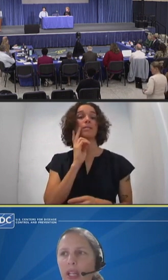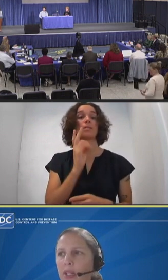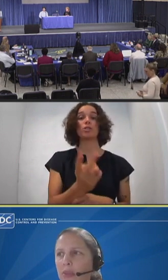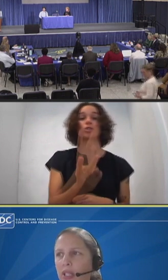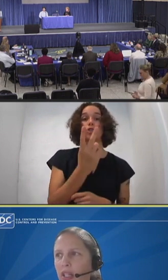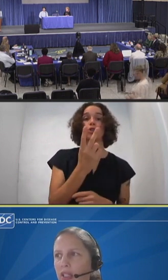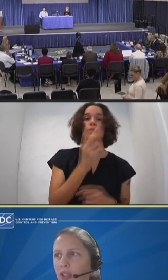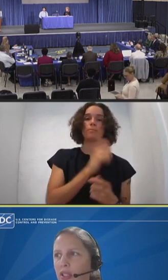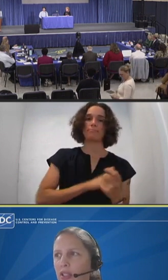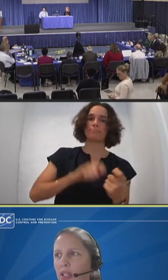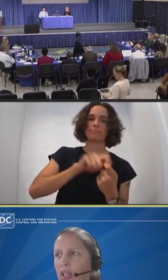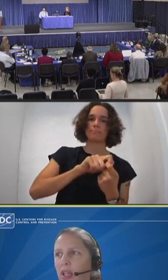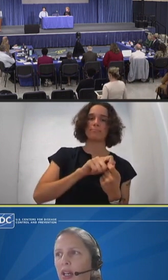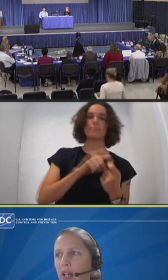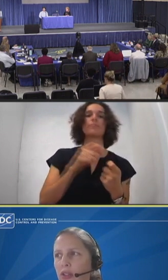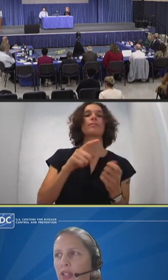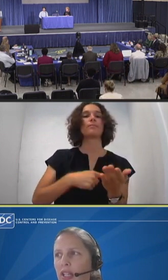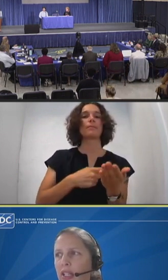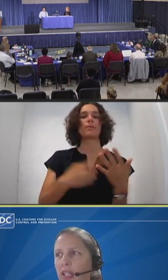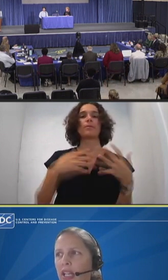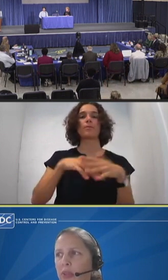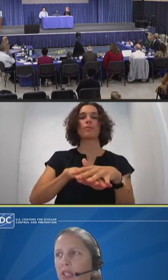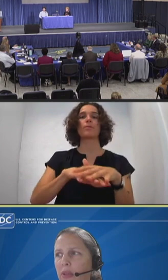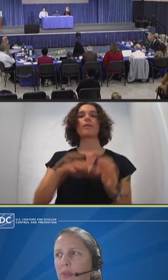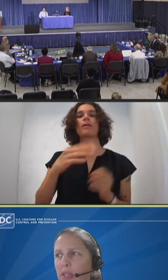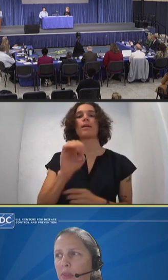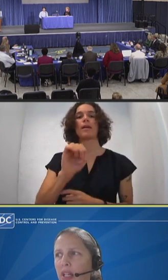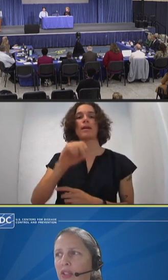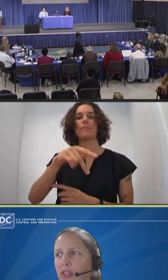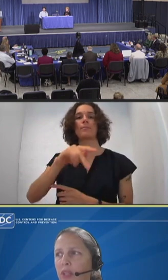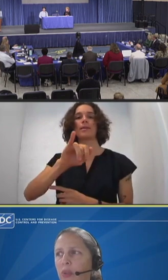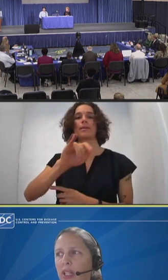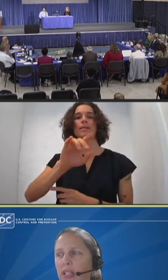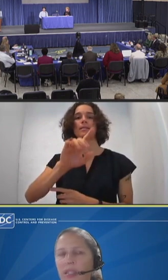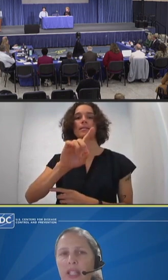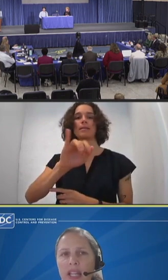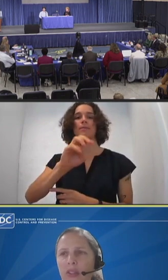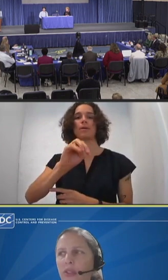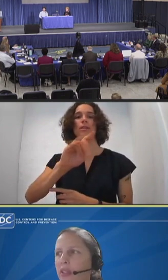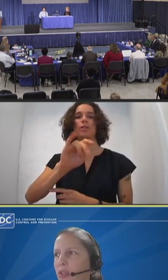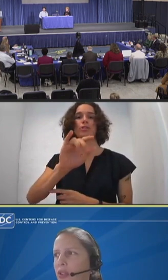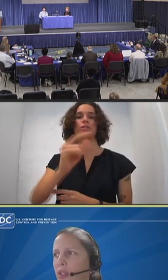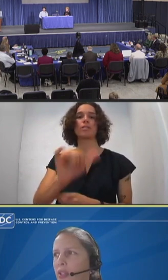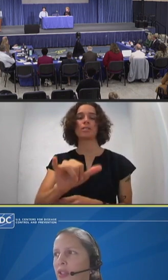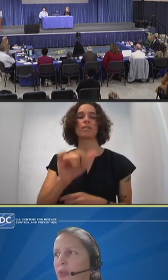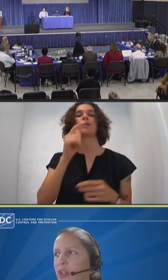epidemiology. Understanding the epidemiology will lead to tailored solutions to reach